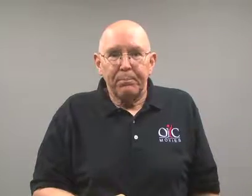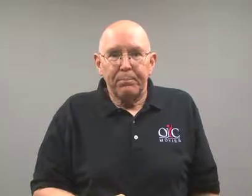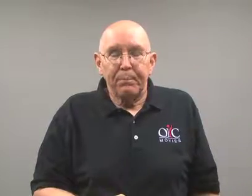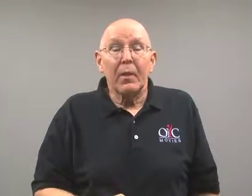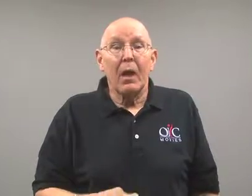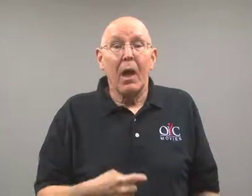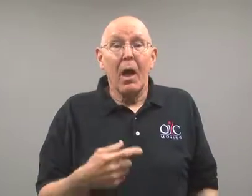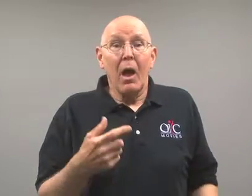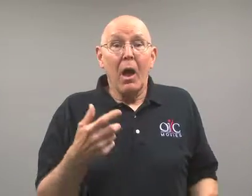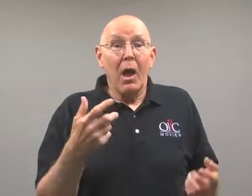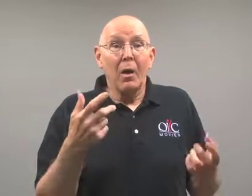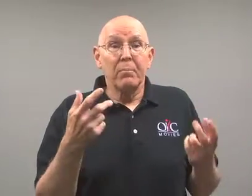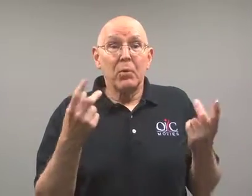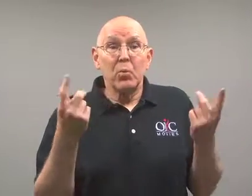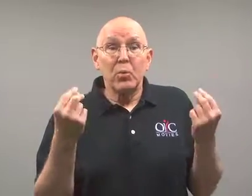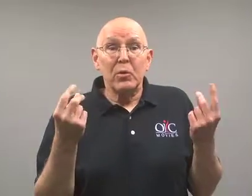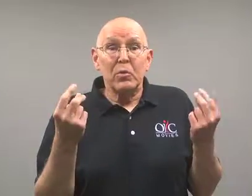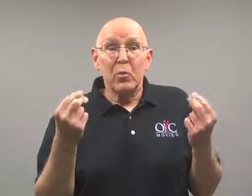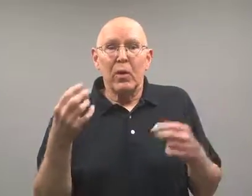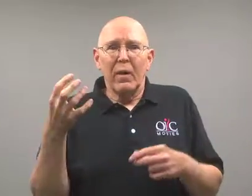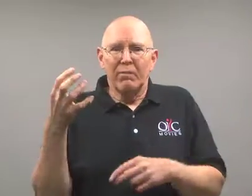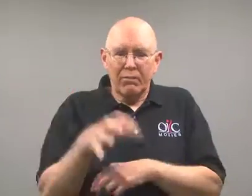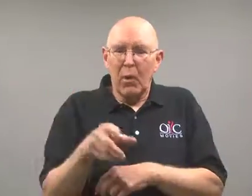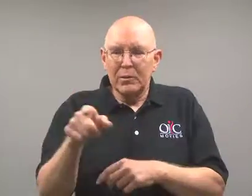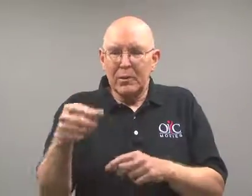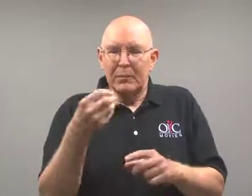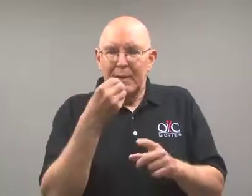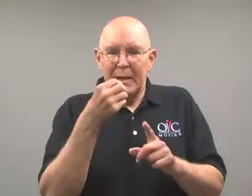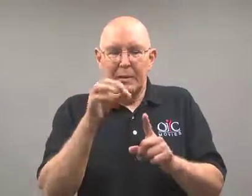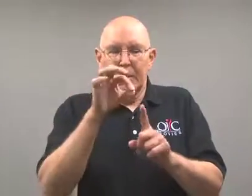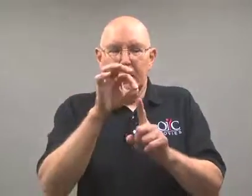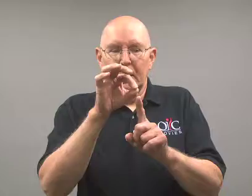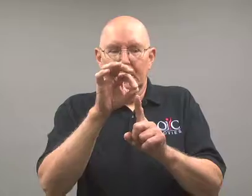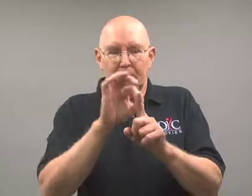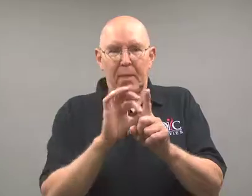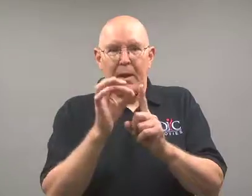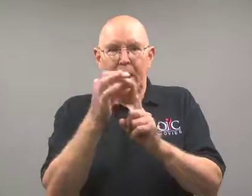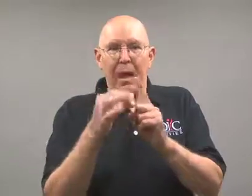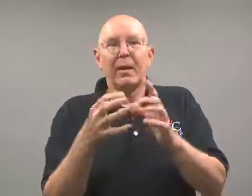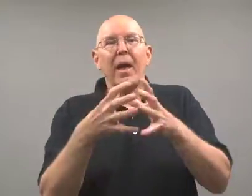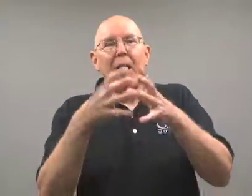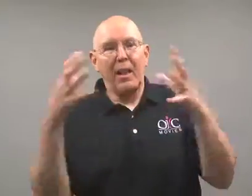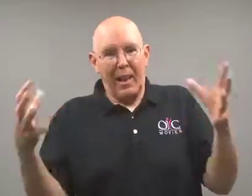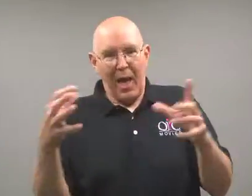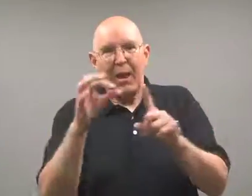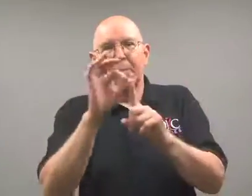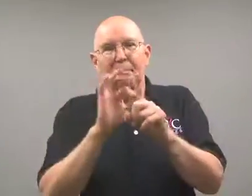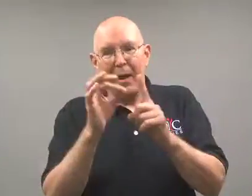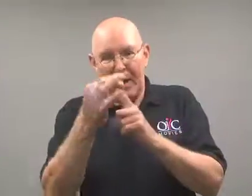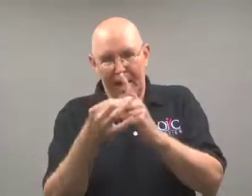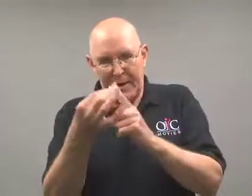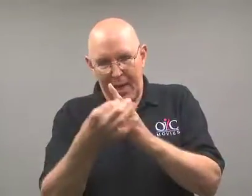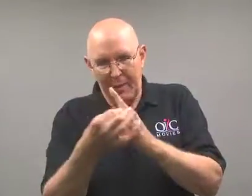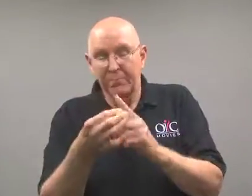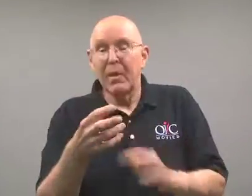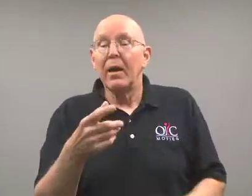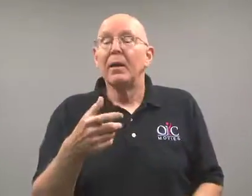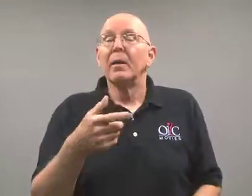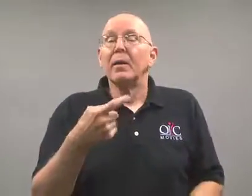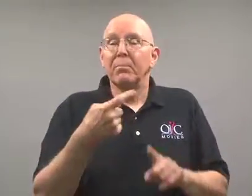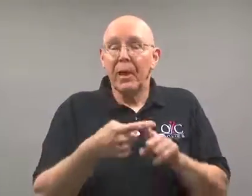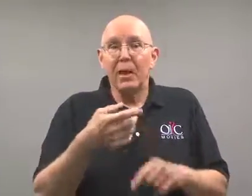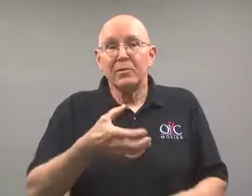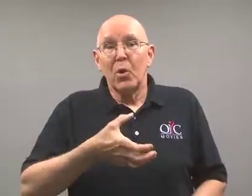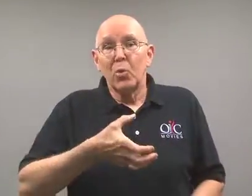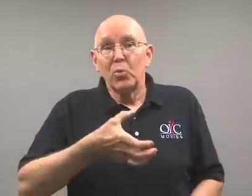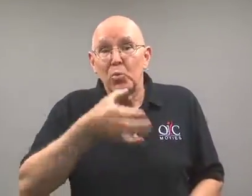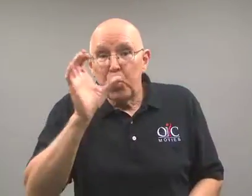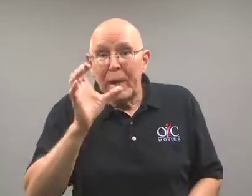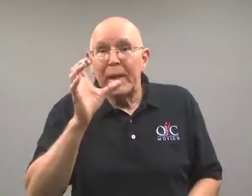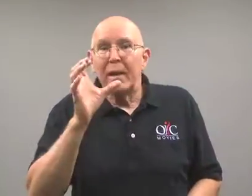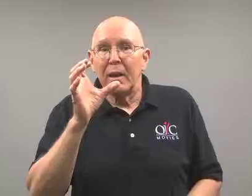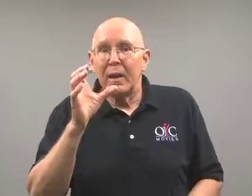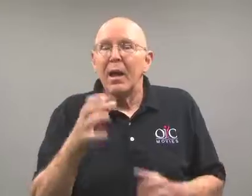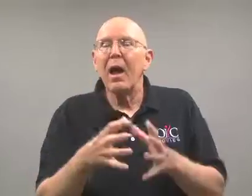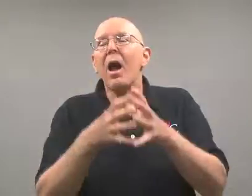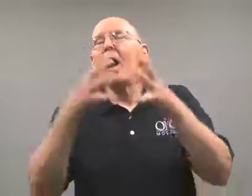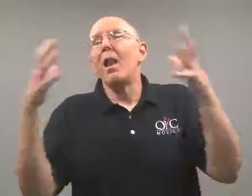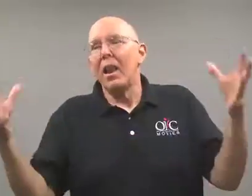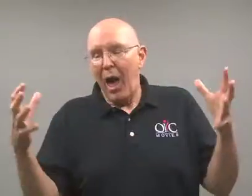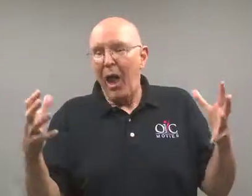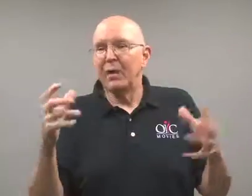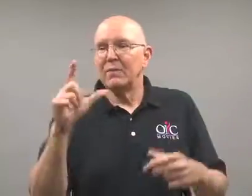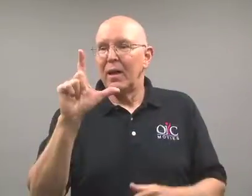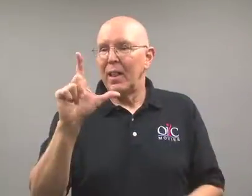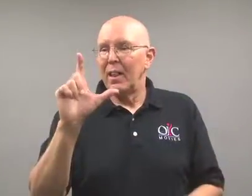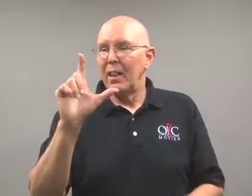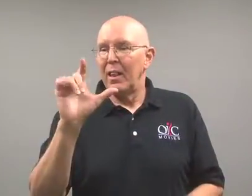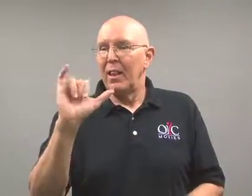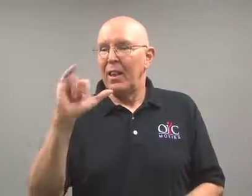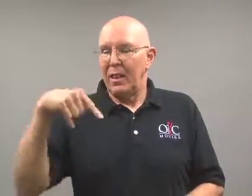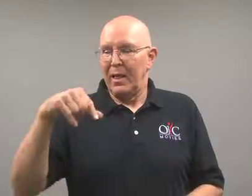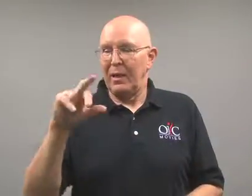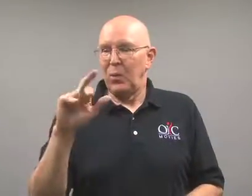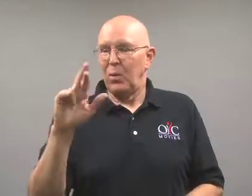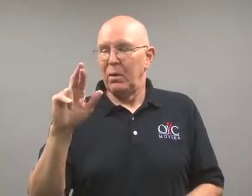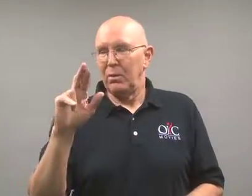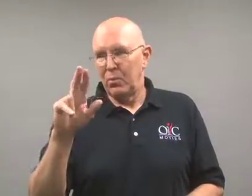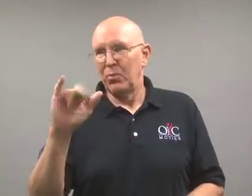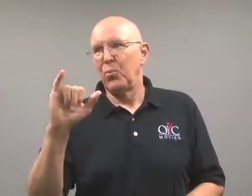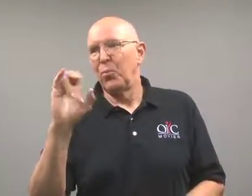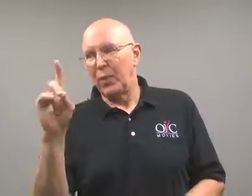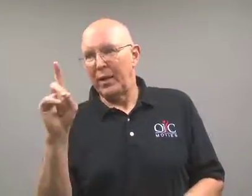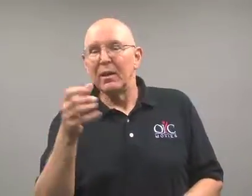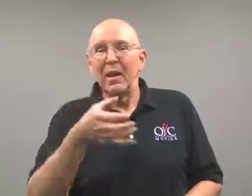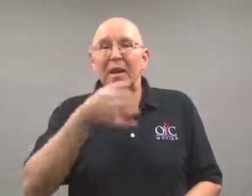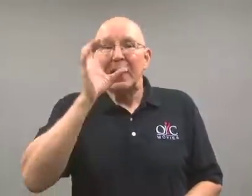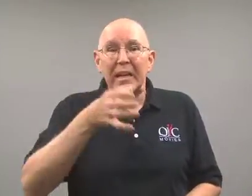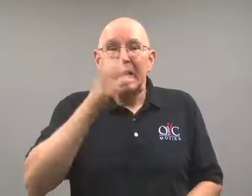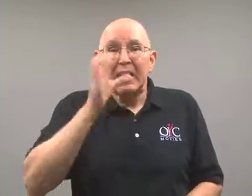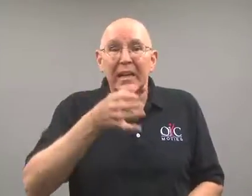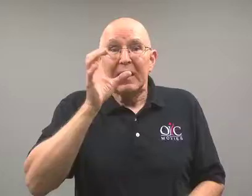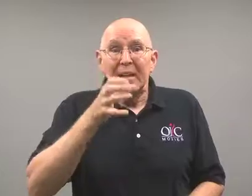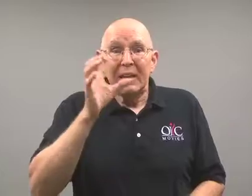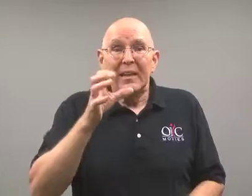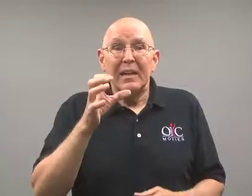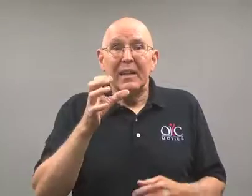They forced him to eat a lot of bananas, and drink lots of fluids.